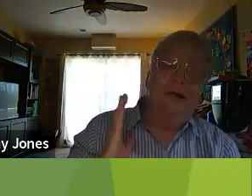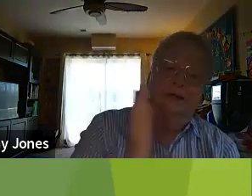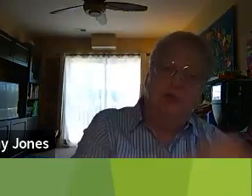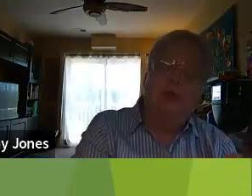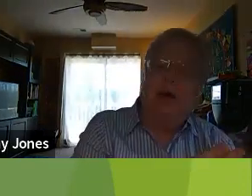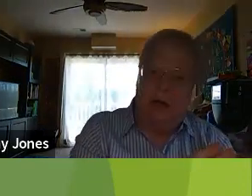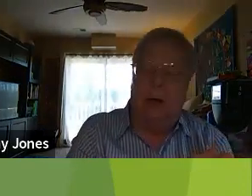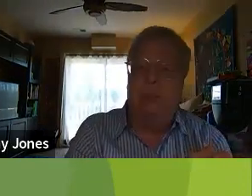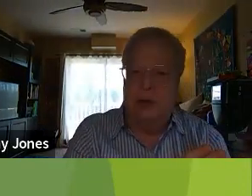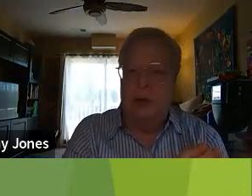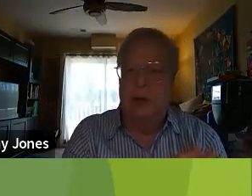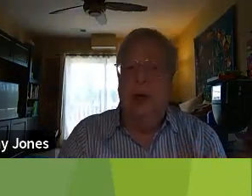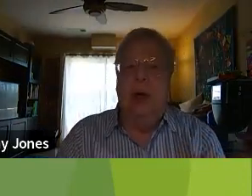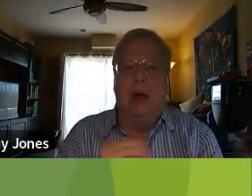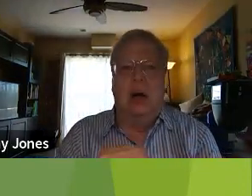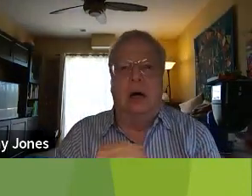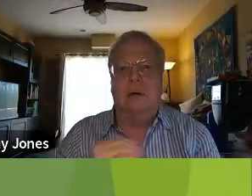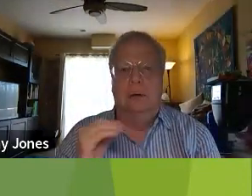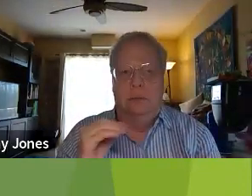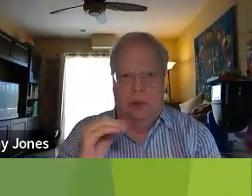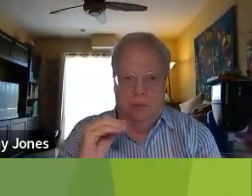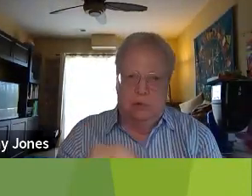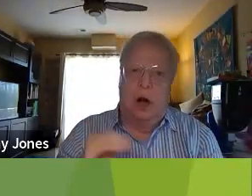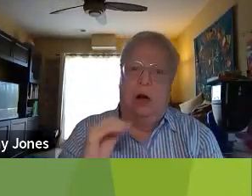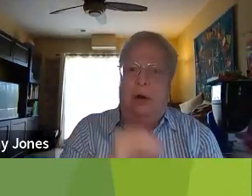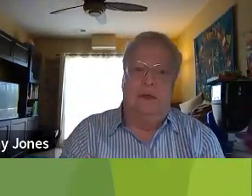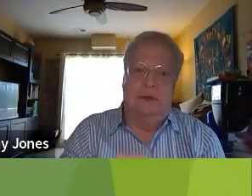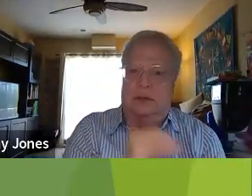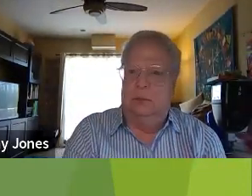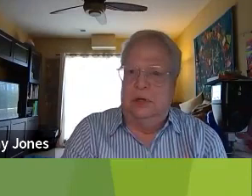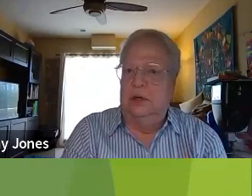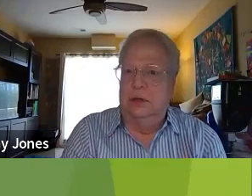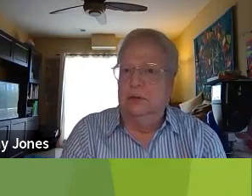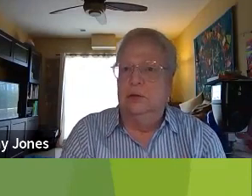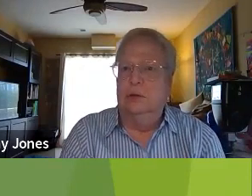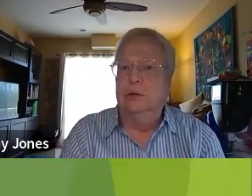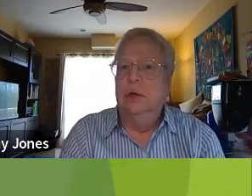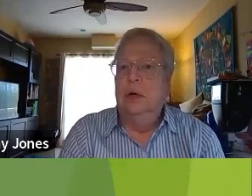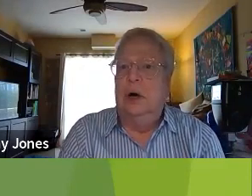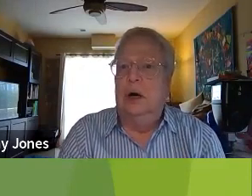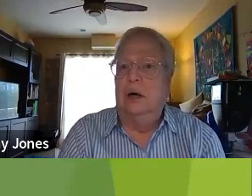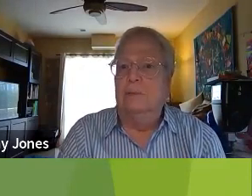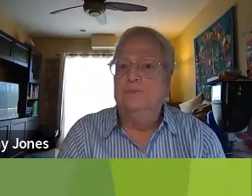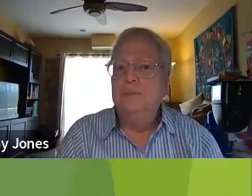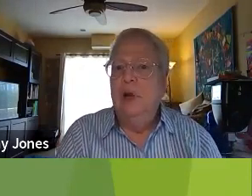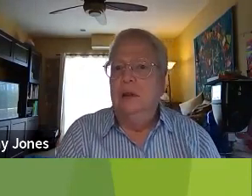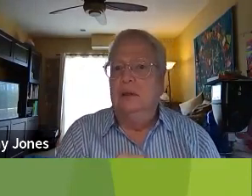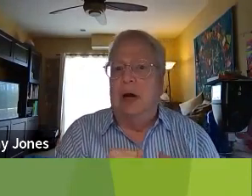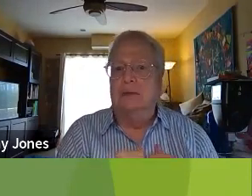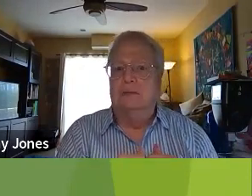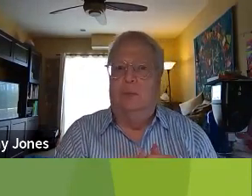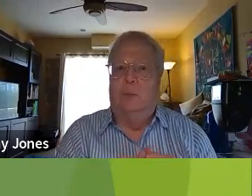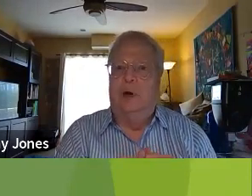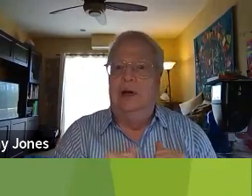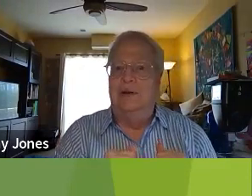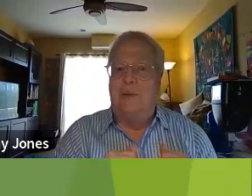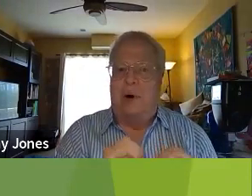thou company and talk about the accessibility issues.